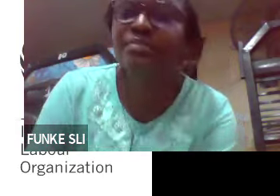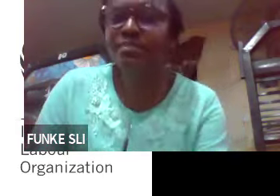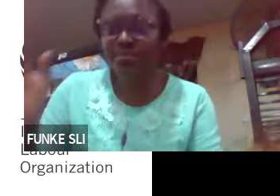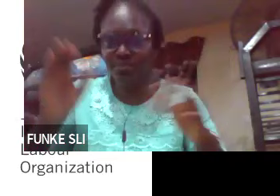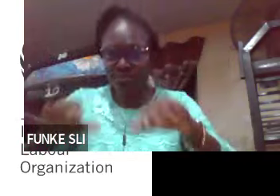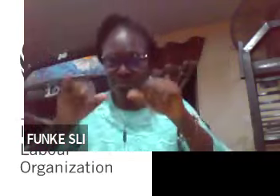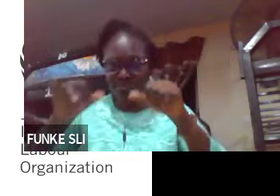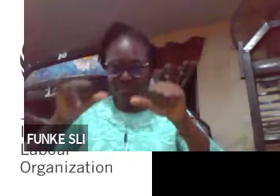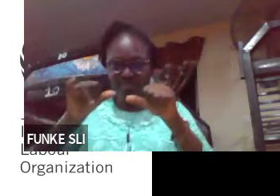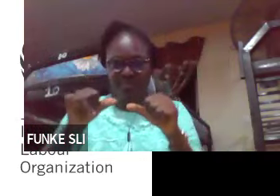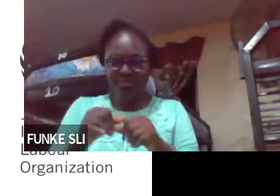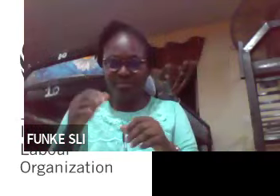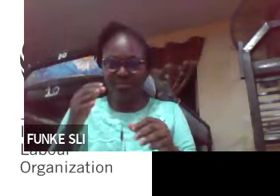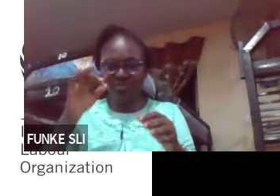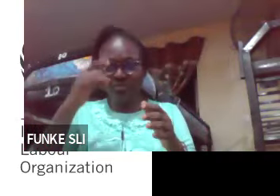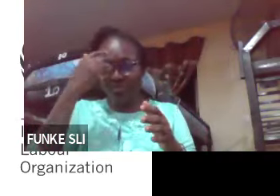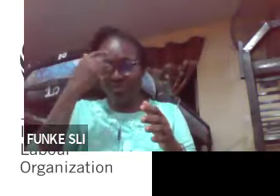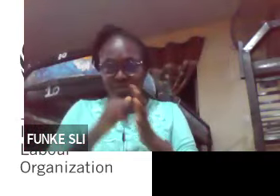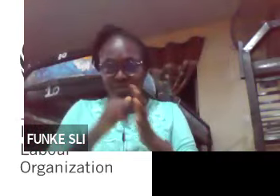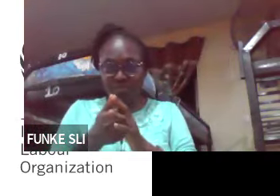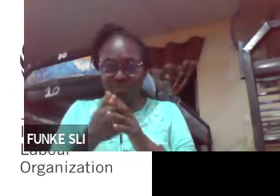joy: Okay, ma, for those that are having